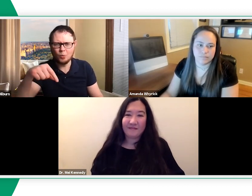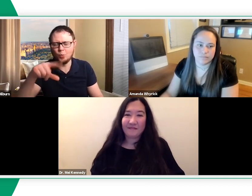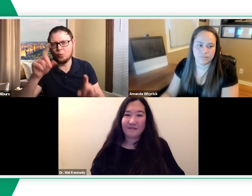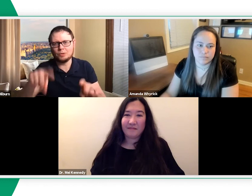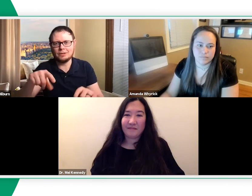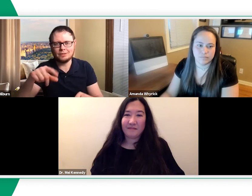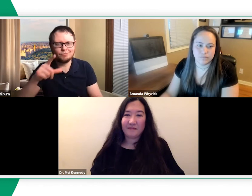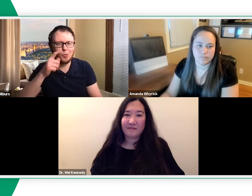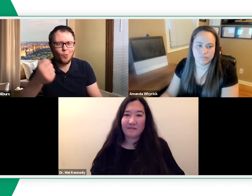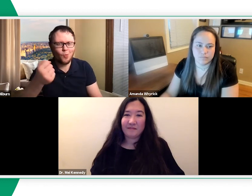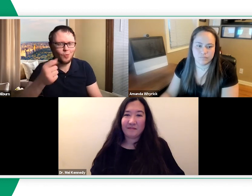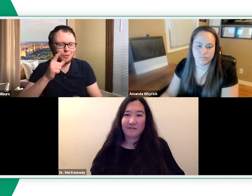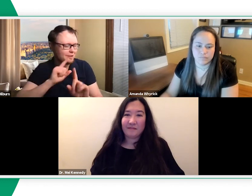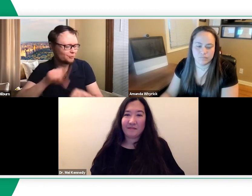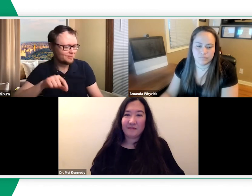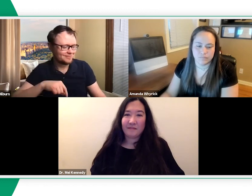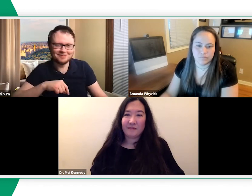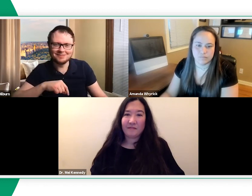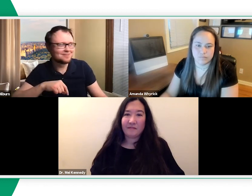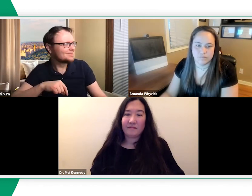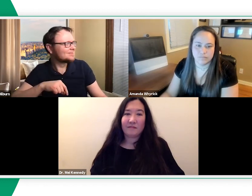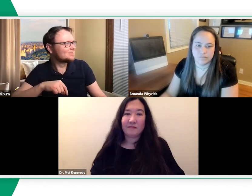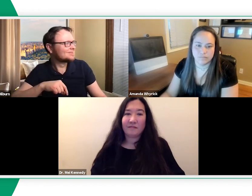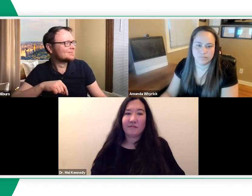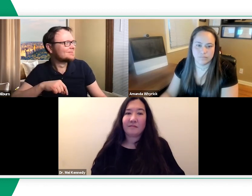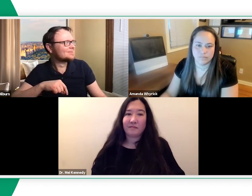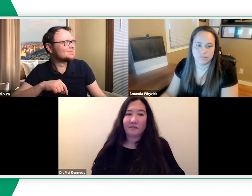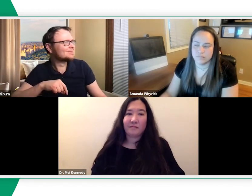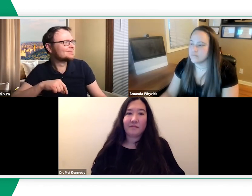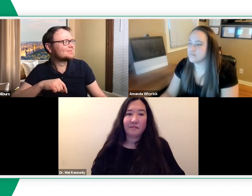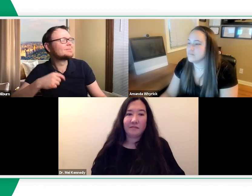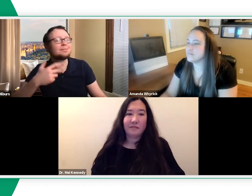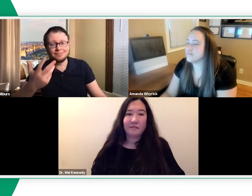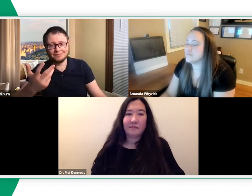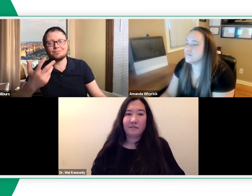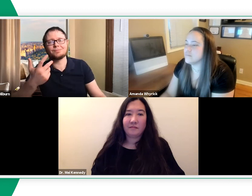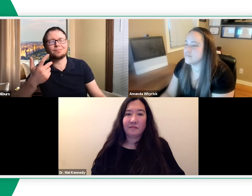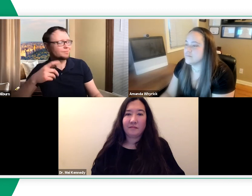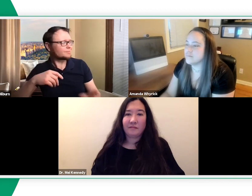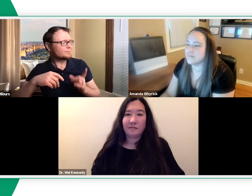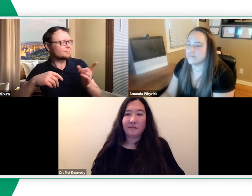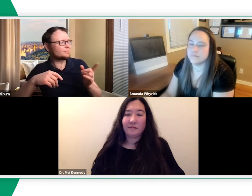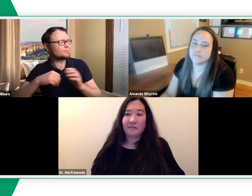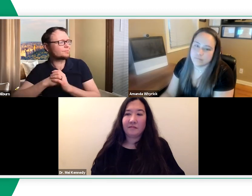I do see that we have a question in the Q&A. So, just letting you know that I see it and